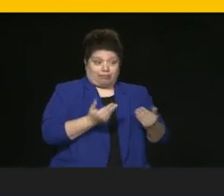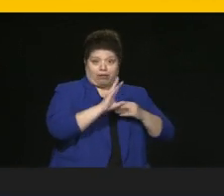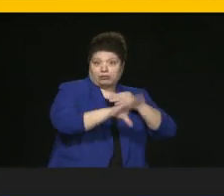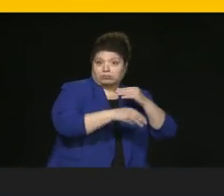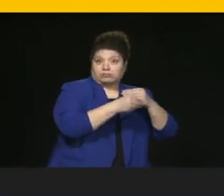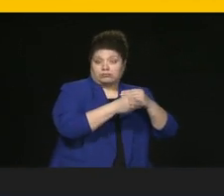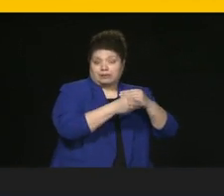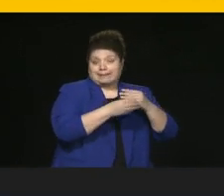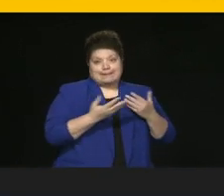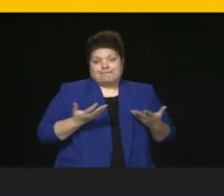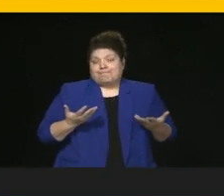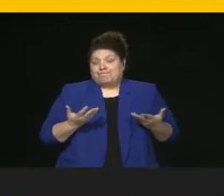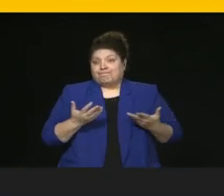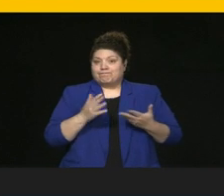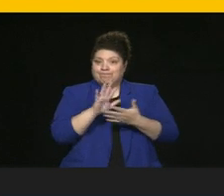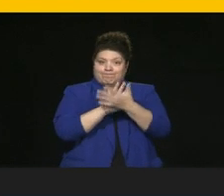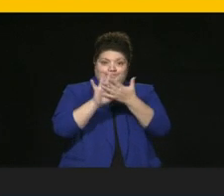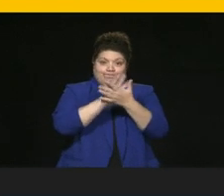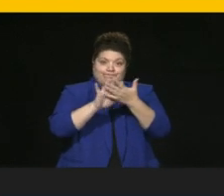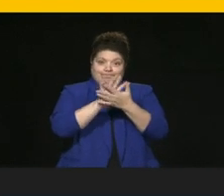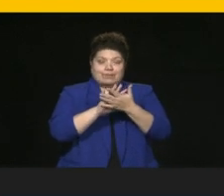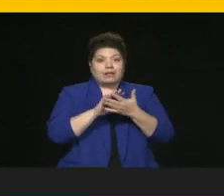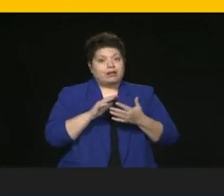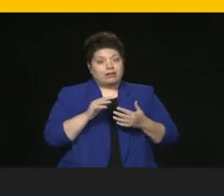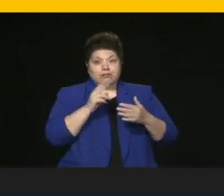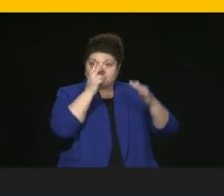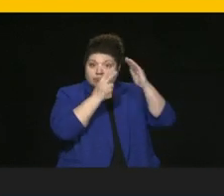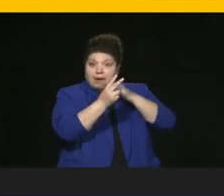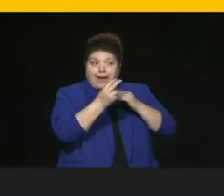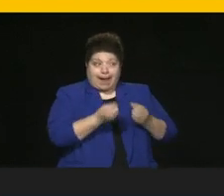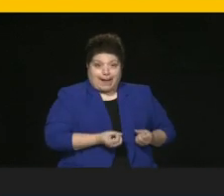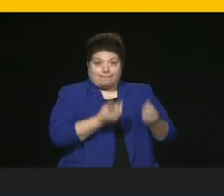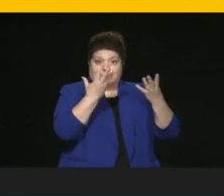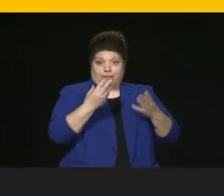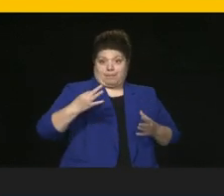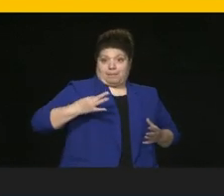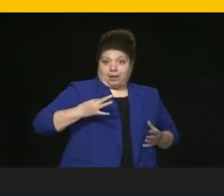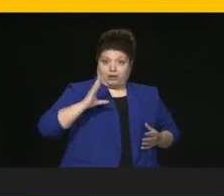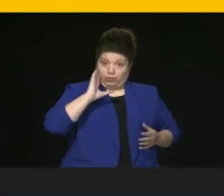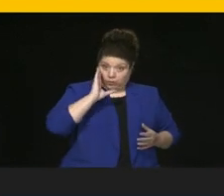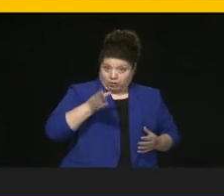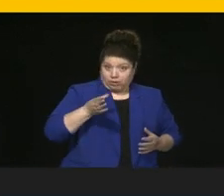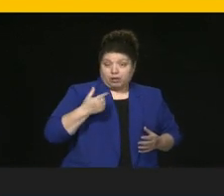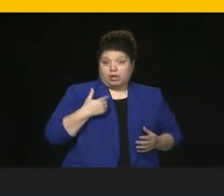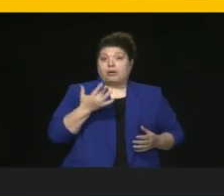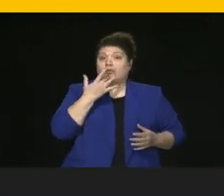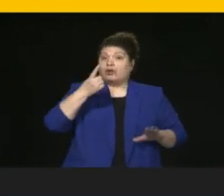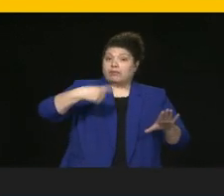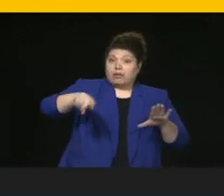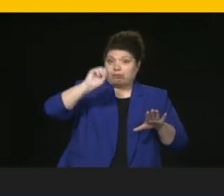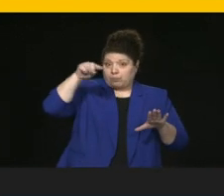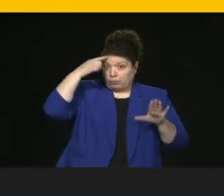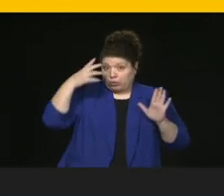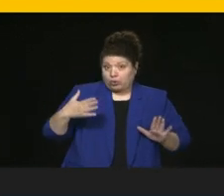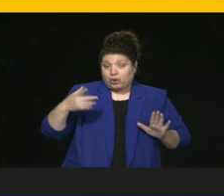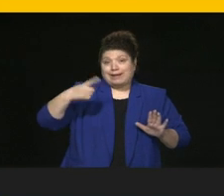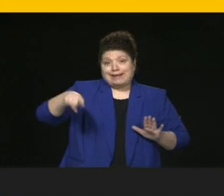IT'S A LITTLE PREMATURE BASED ON THE FACT THAT WE DON'T KNOW THE